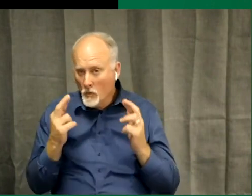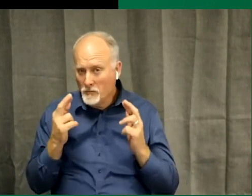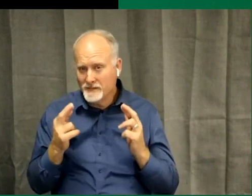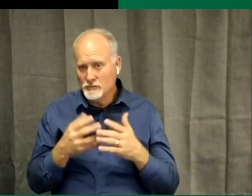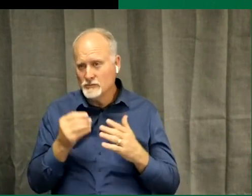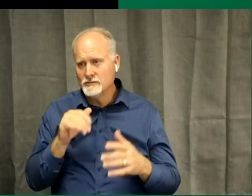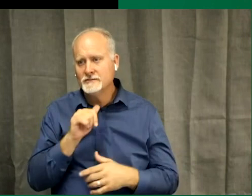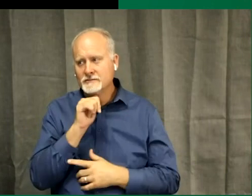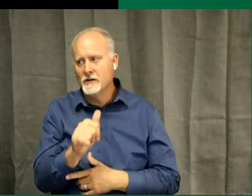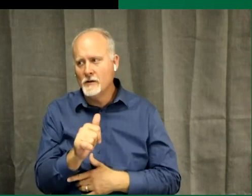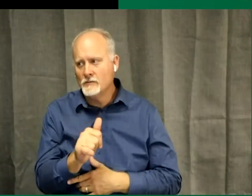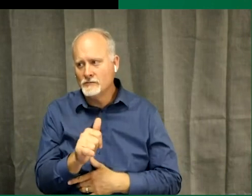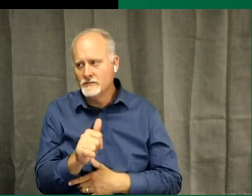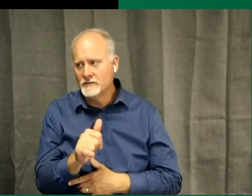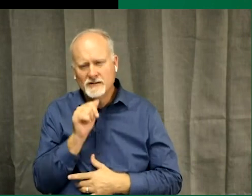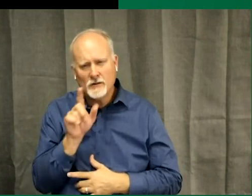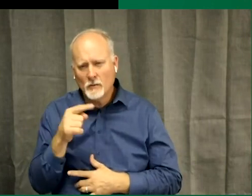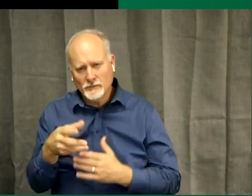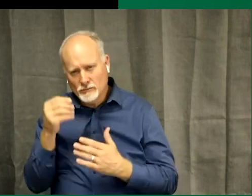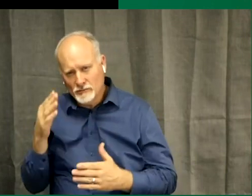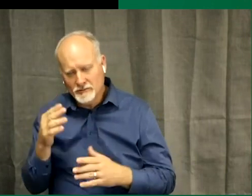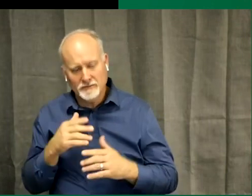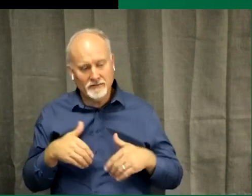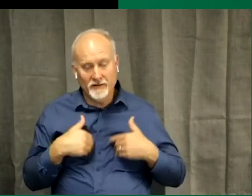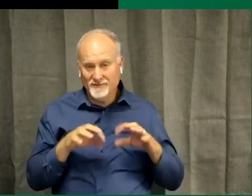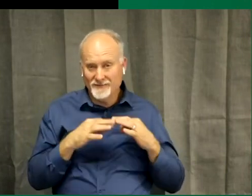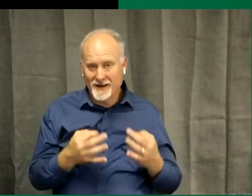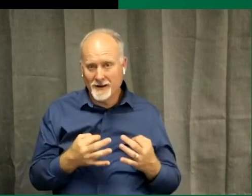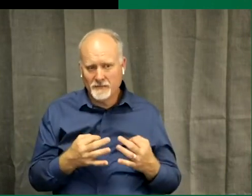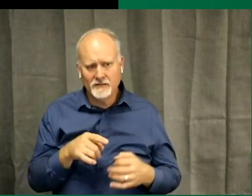don't it's not just students but young people and young families that they don't hold large